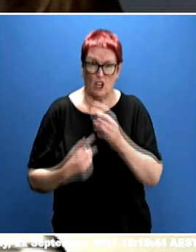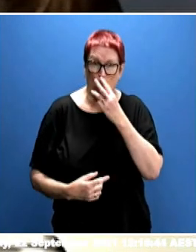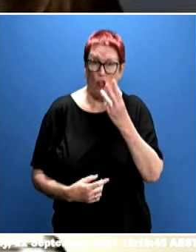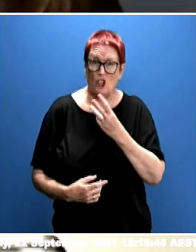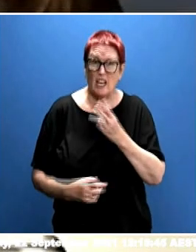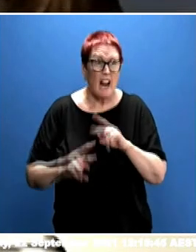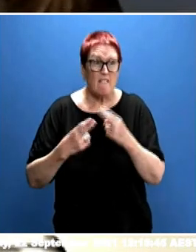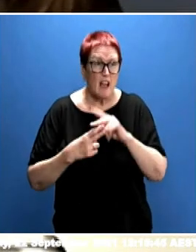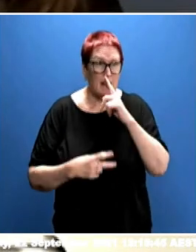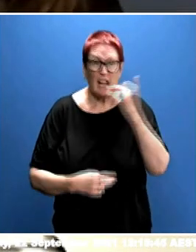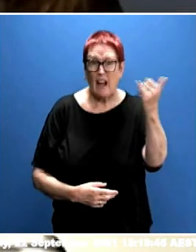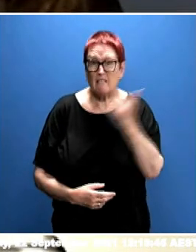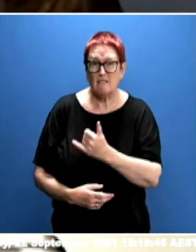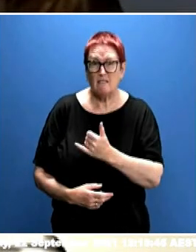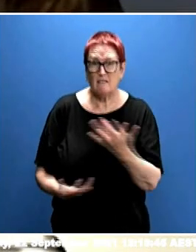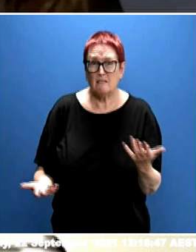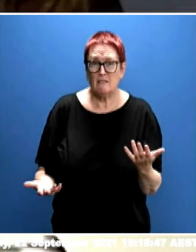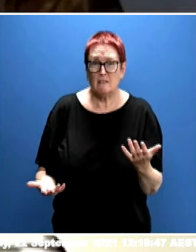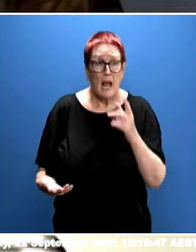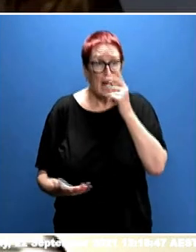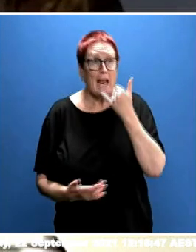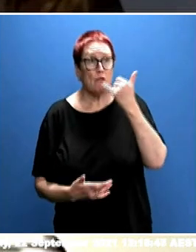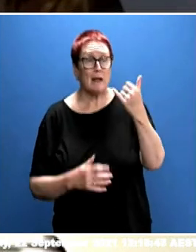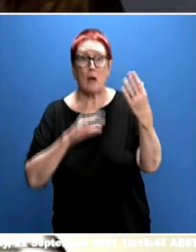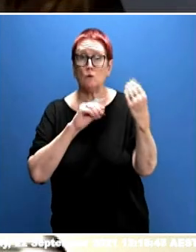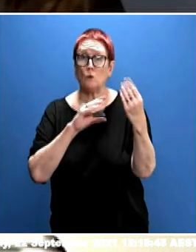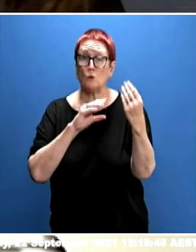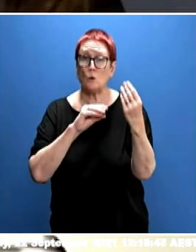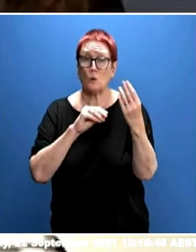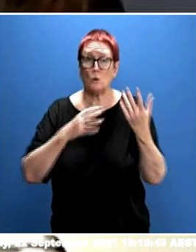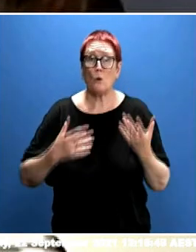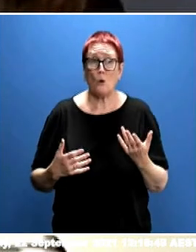She could make phone calls over the phone, but how about the children that